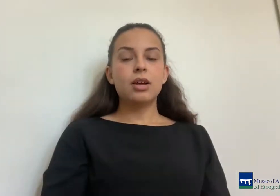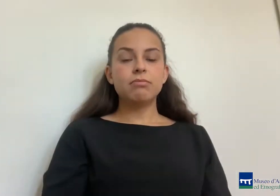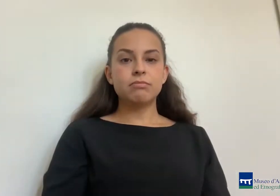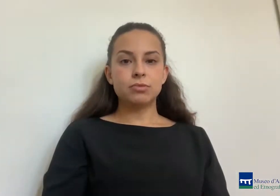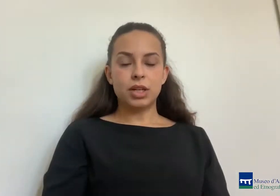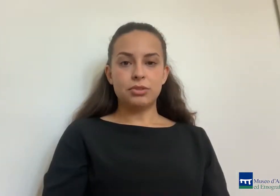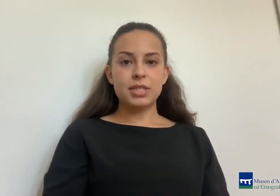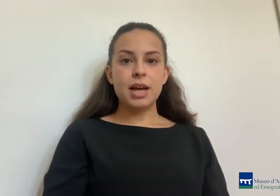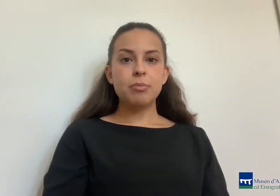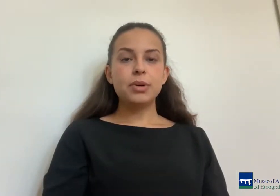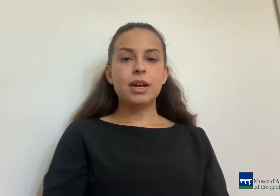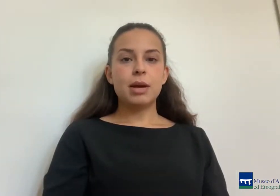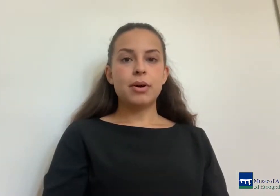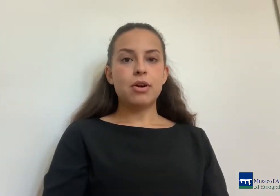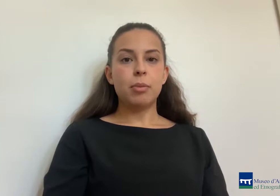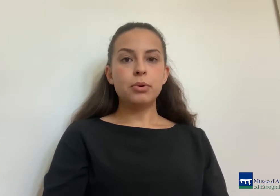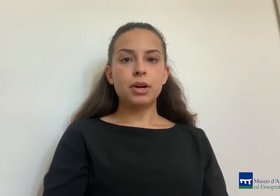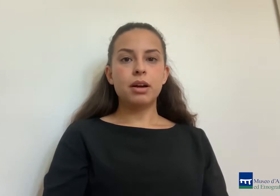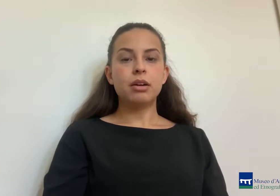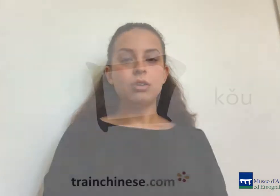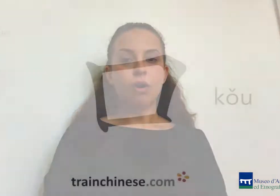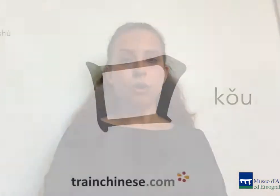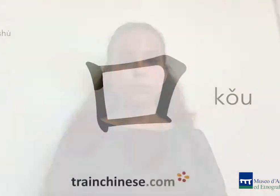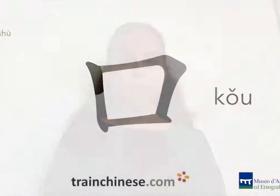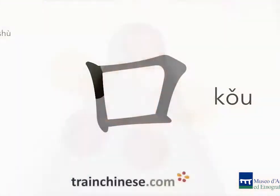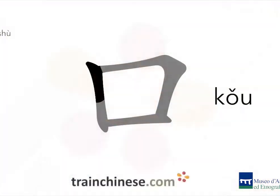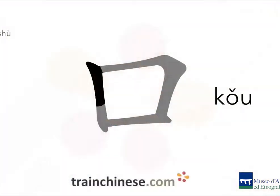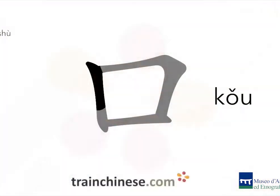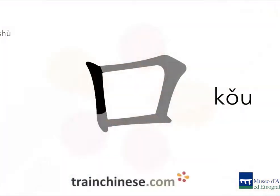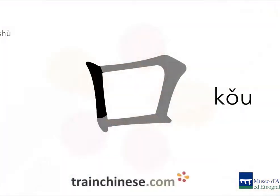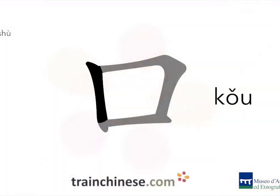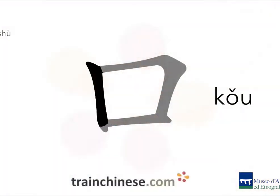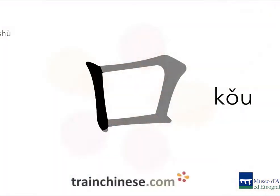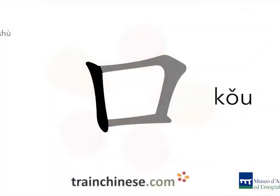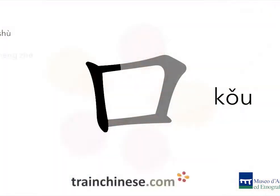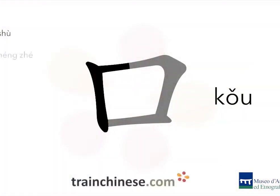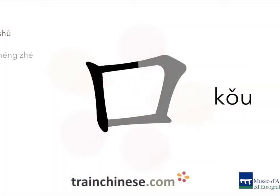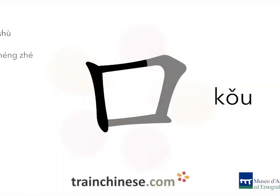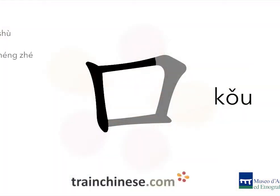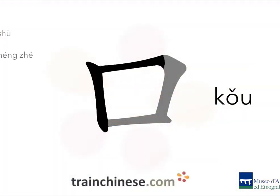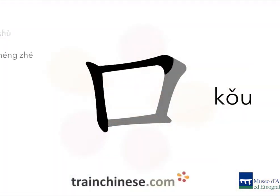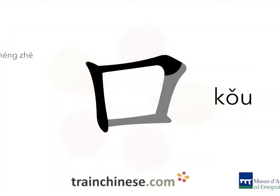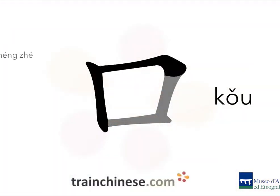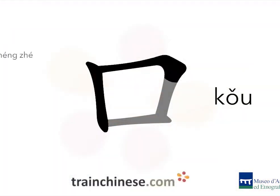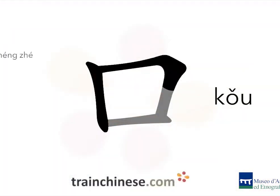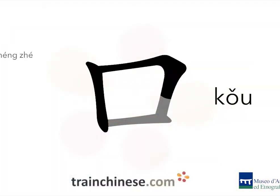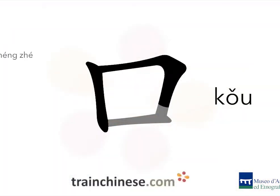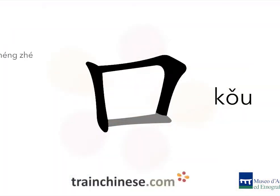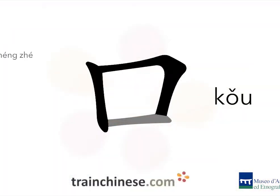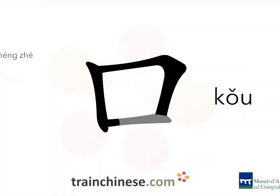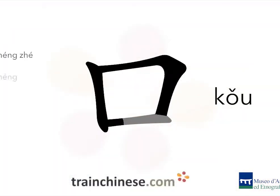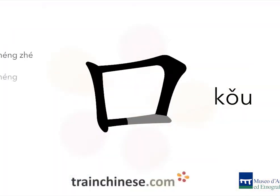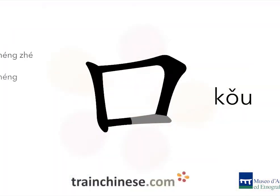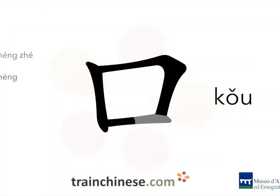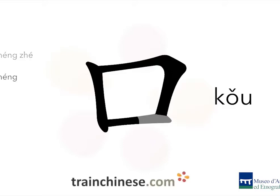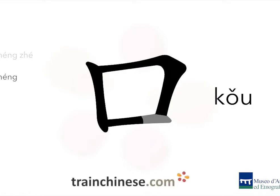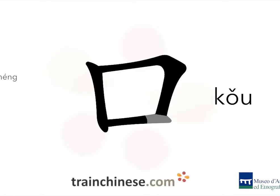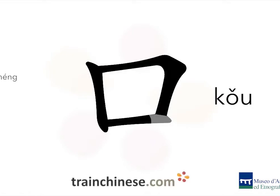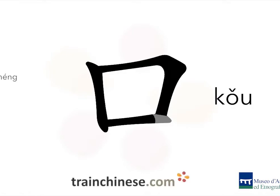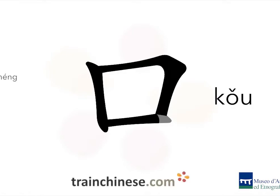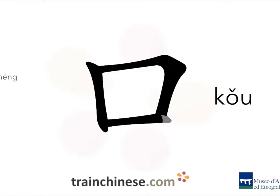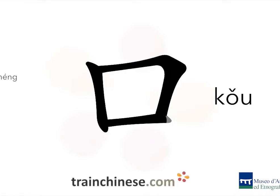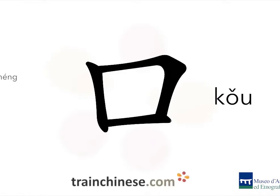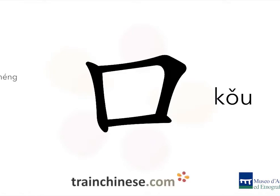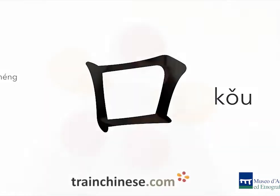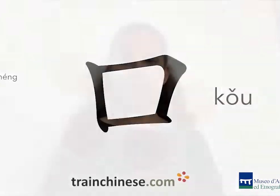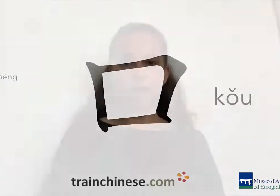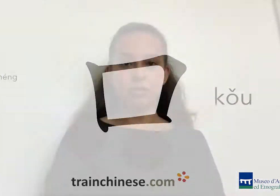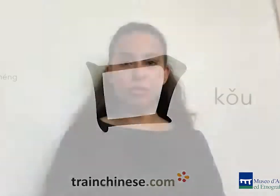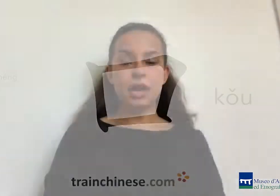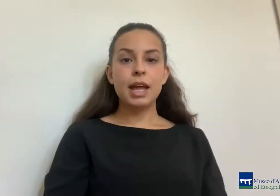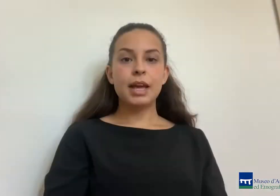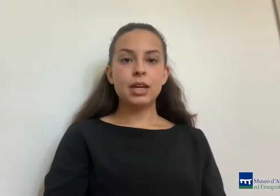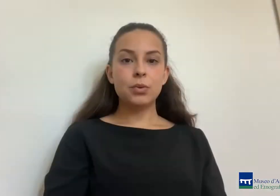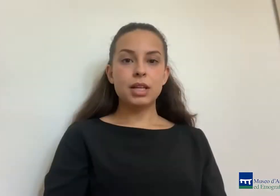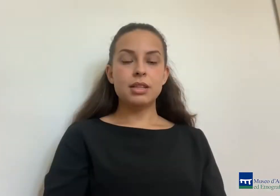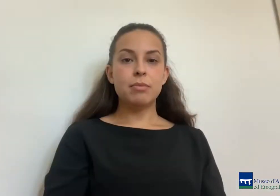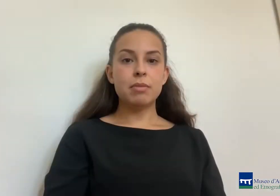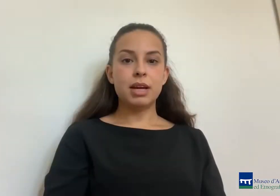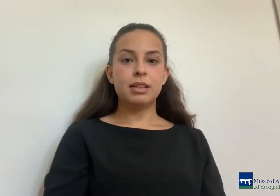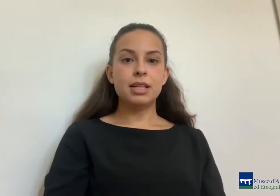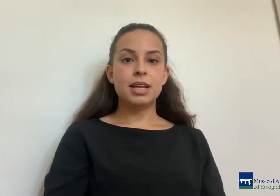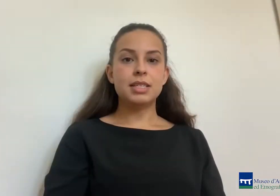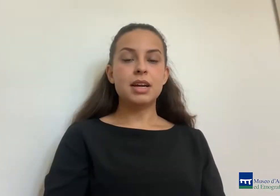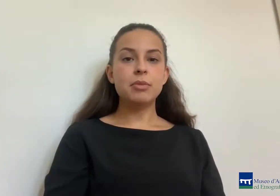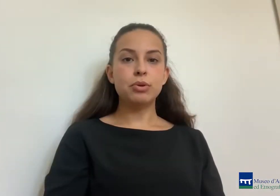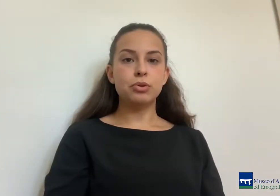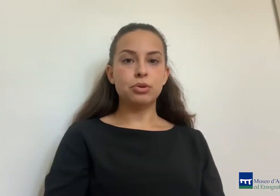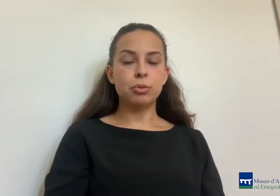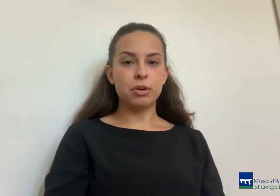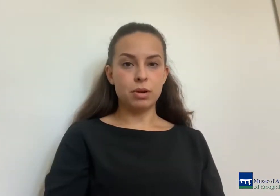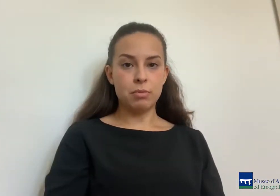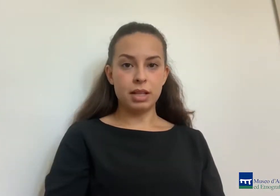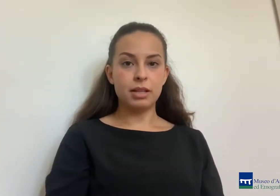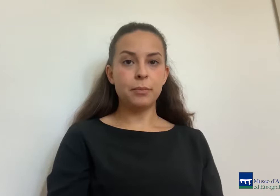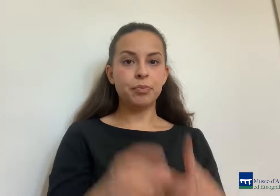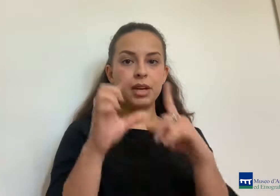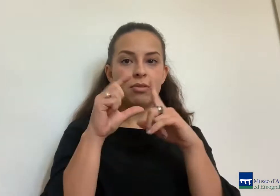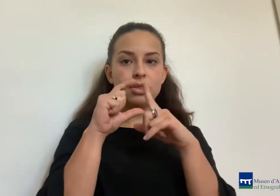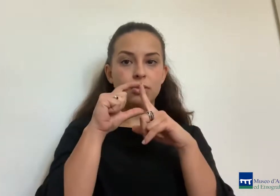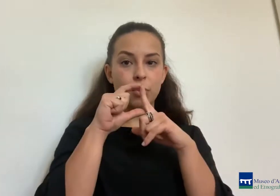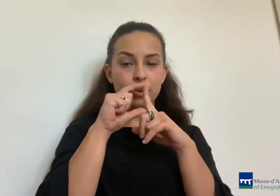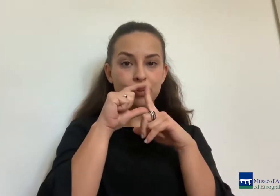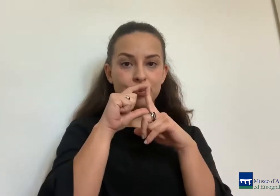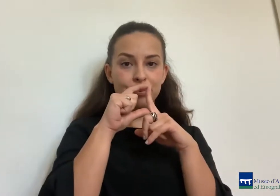Another example is the word "mouth", "kôu" in Chinese, which is also a very simple character that uses few strokes, which resembles a square. We can reproduce it manually in this way.